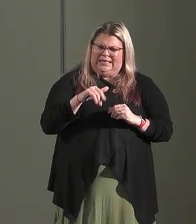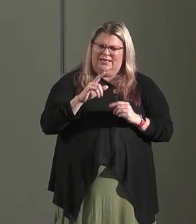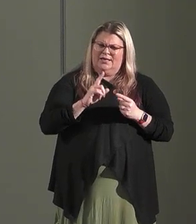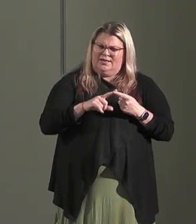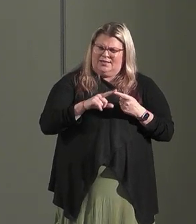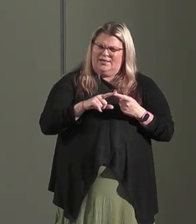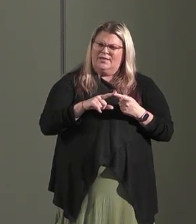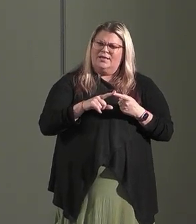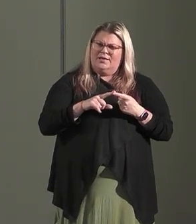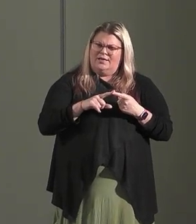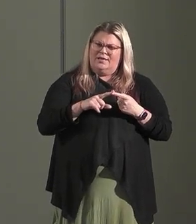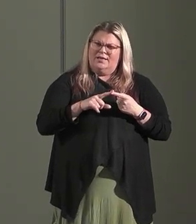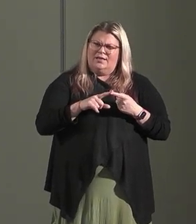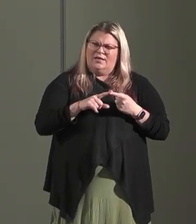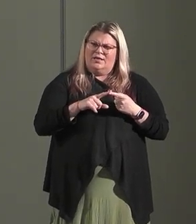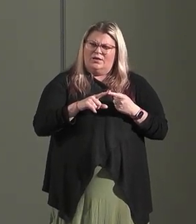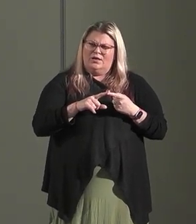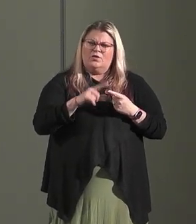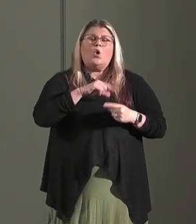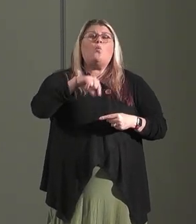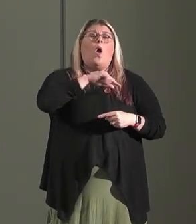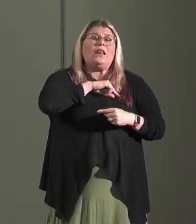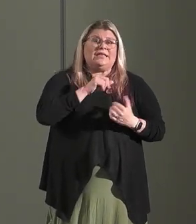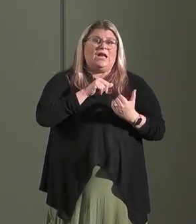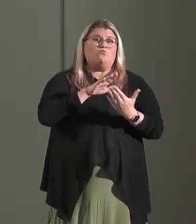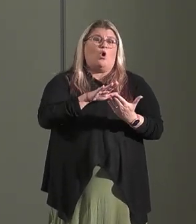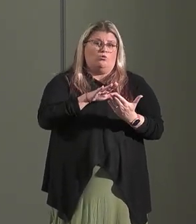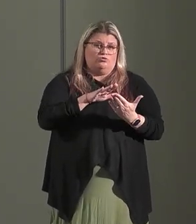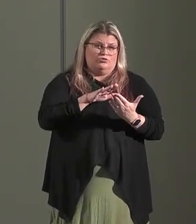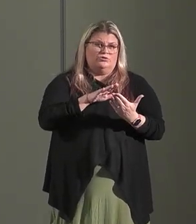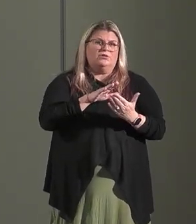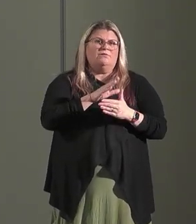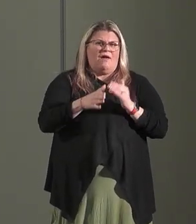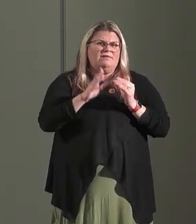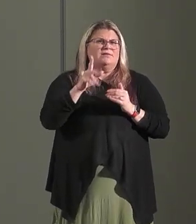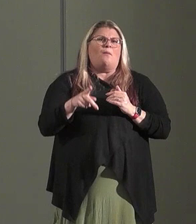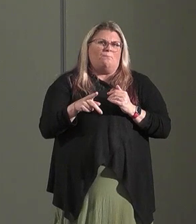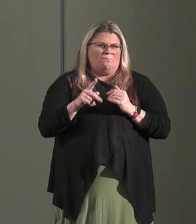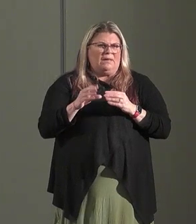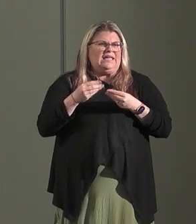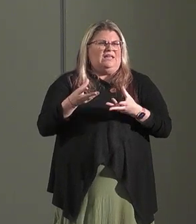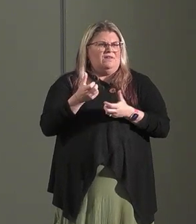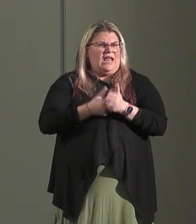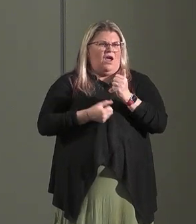you know, I think, excuse me equality approach is giving everyone the same